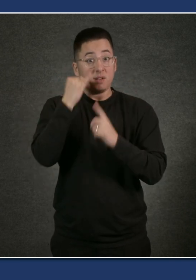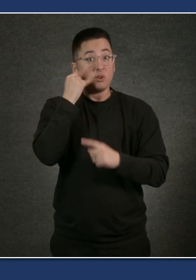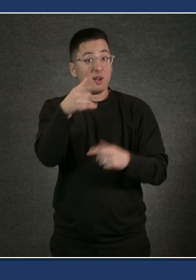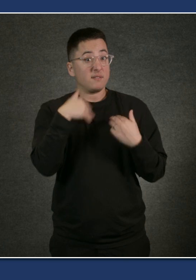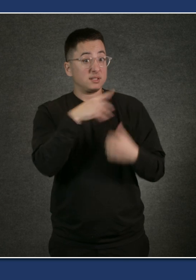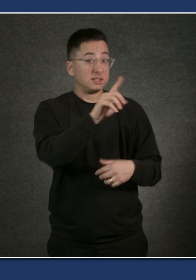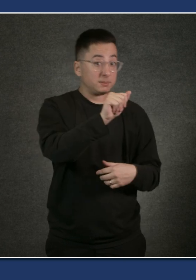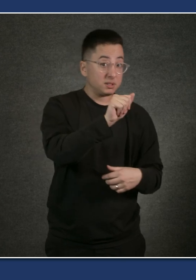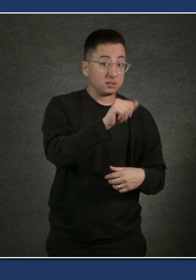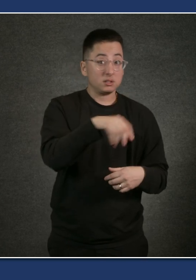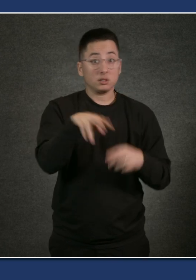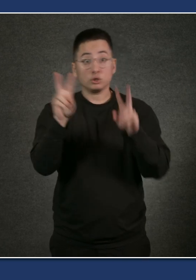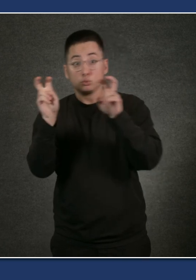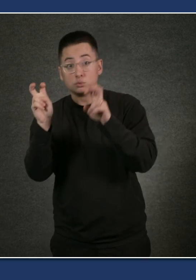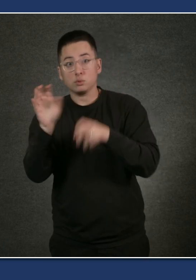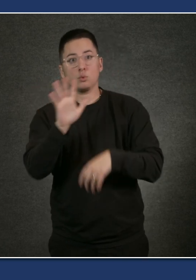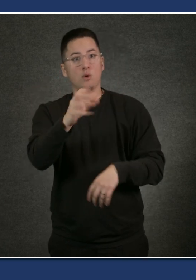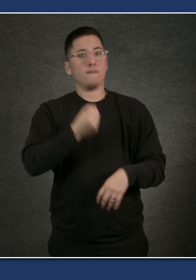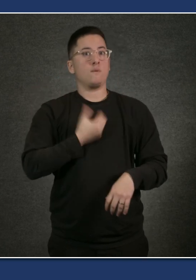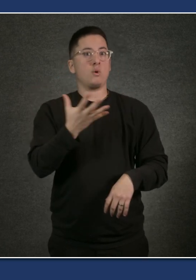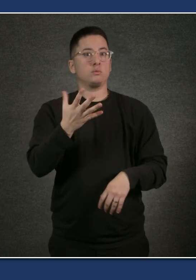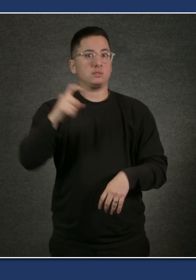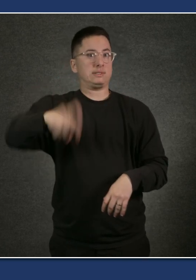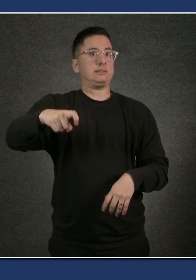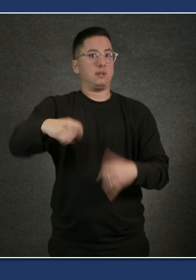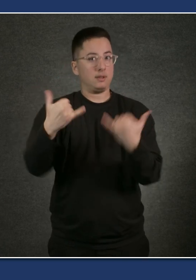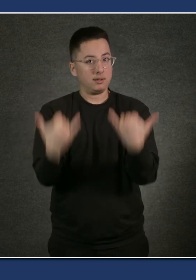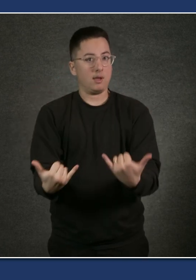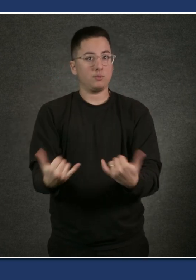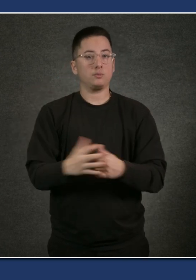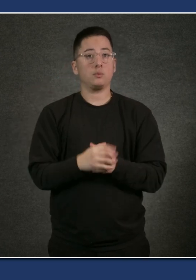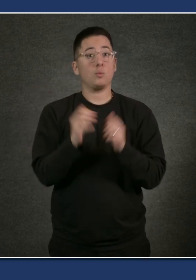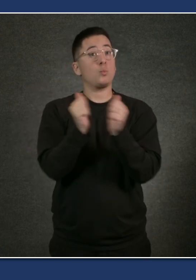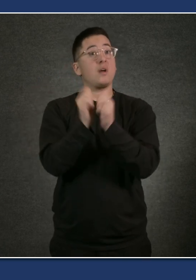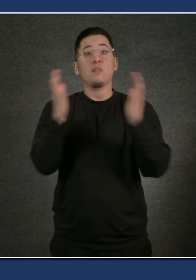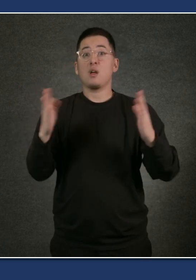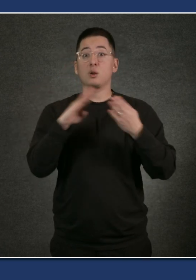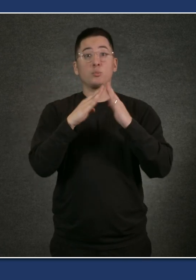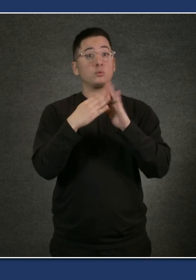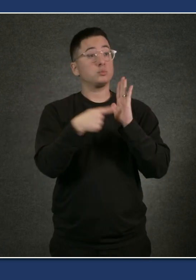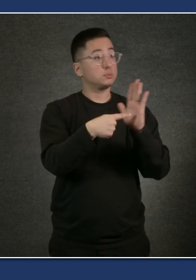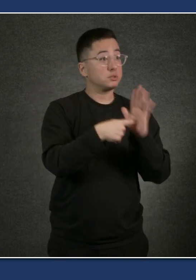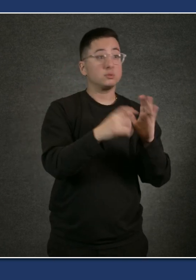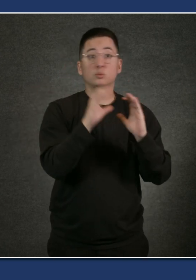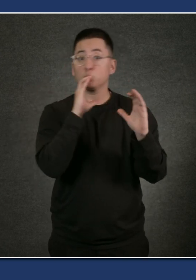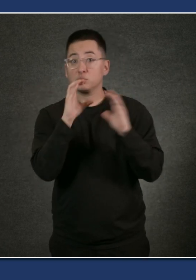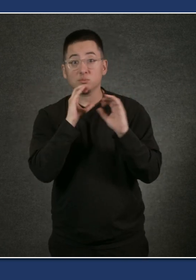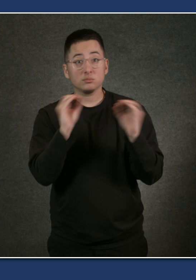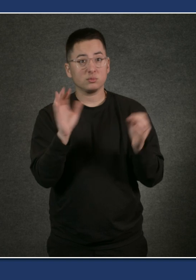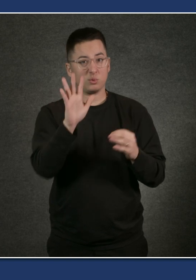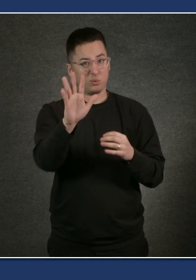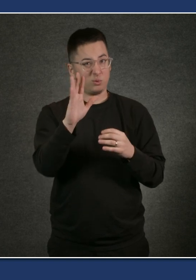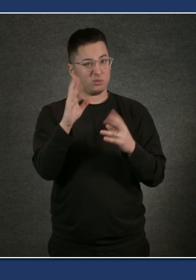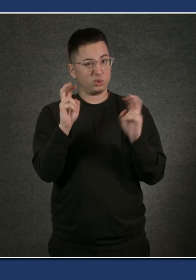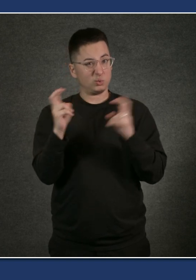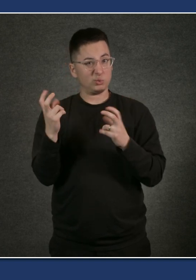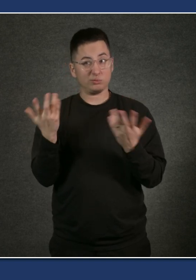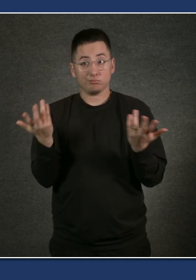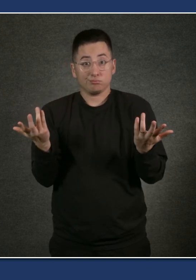Without community representation and communication, your issues will go unheard. Thank you.